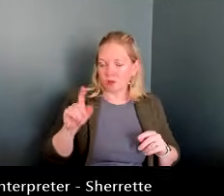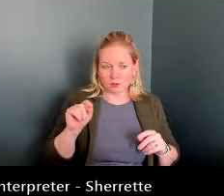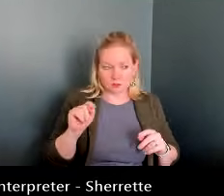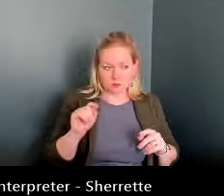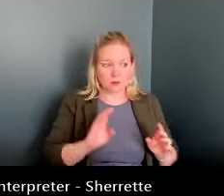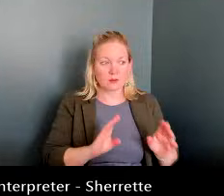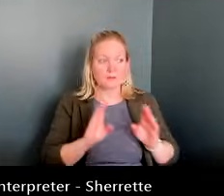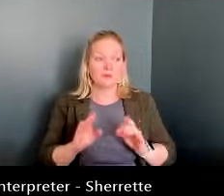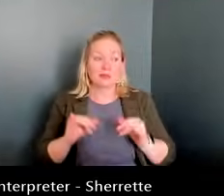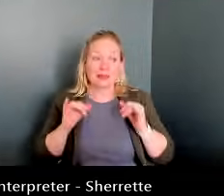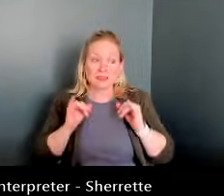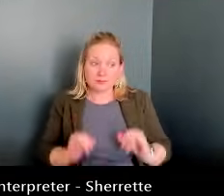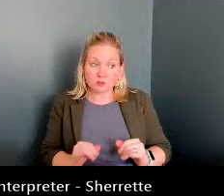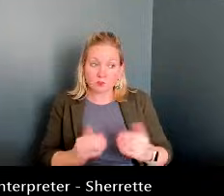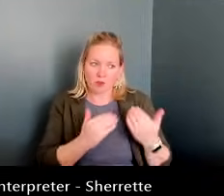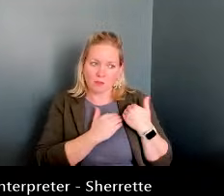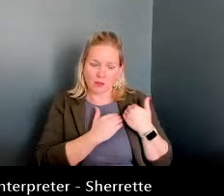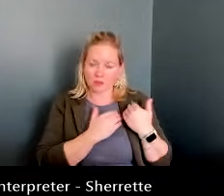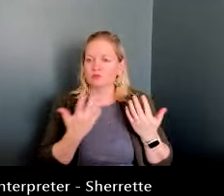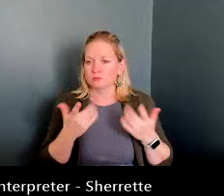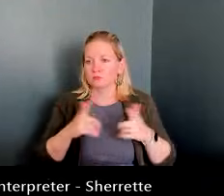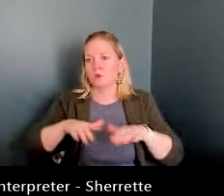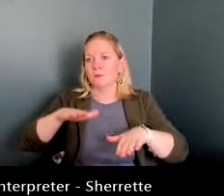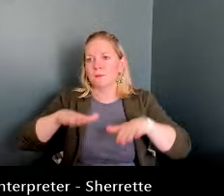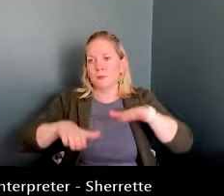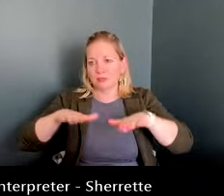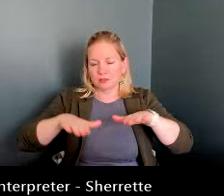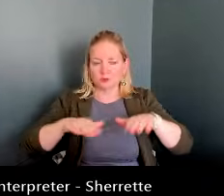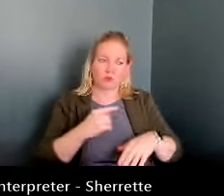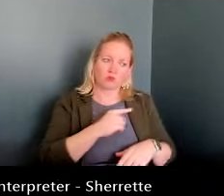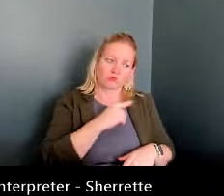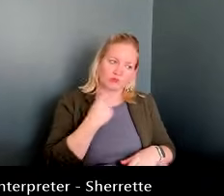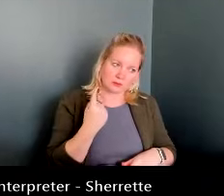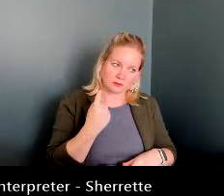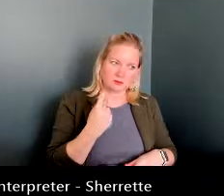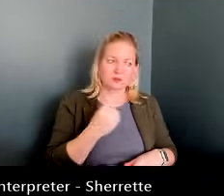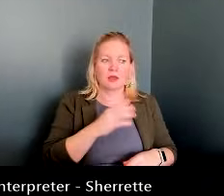obligation is to balance risks and benefits -- the way Antuan just got through talking